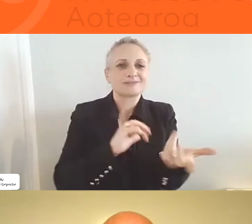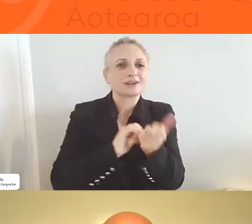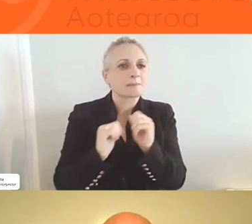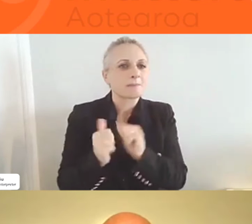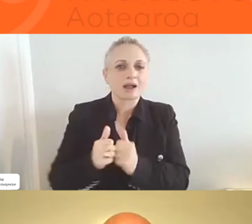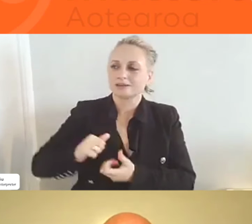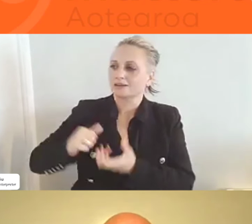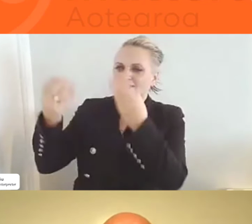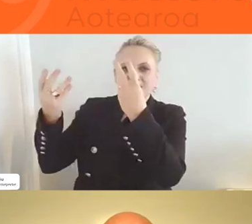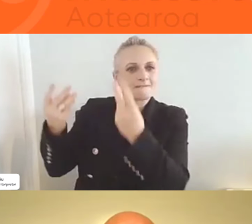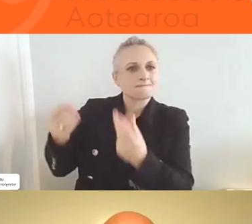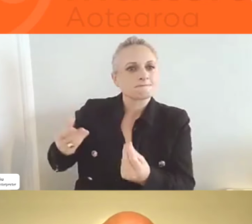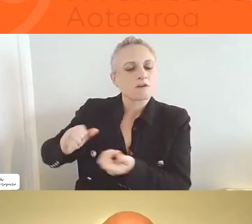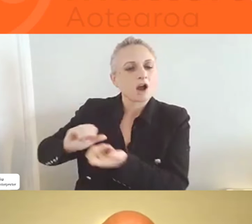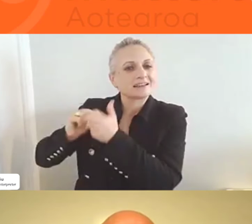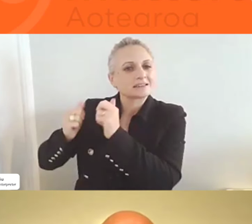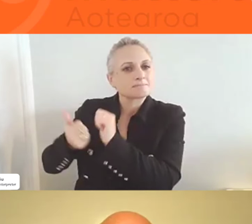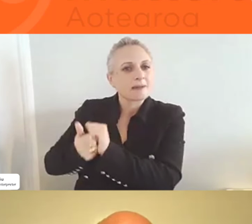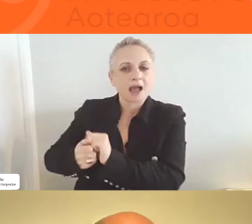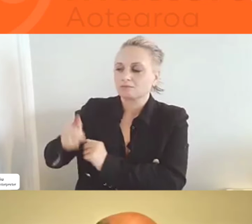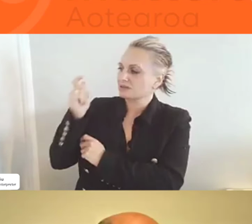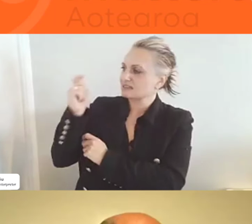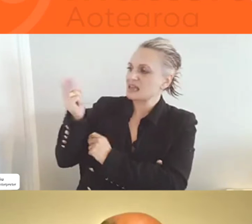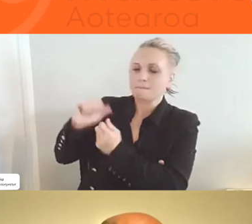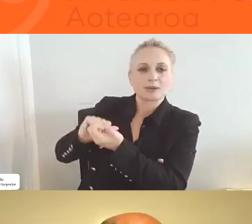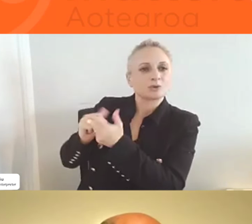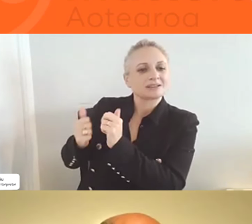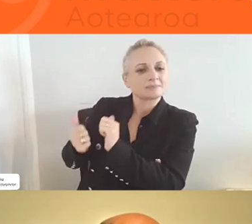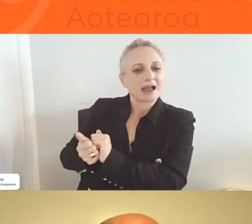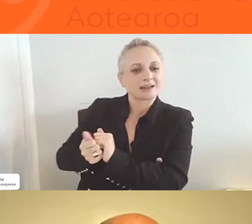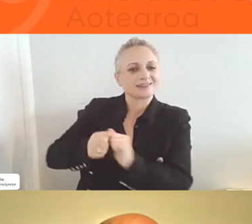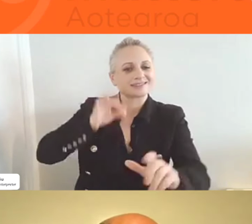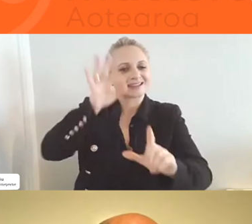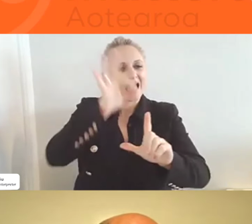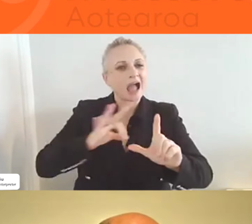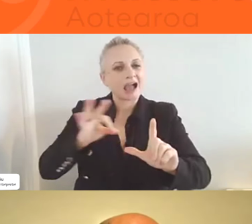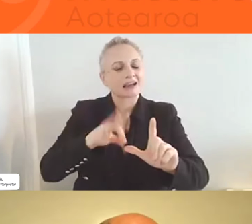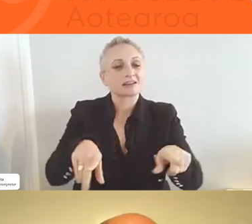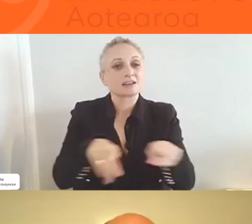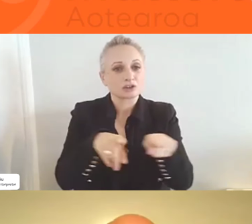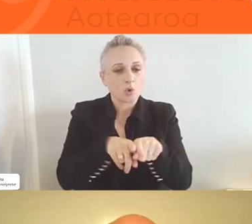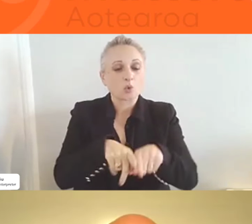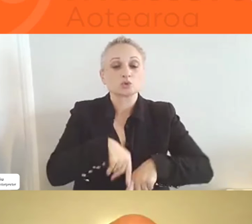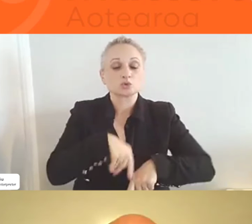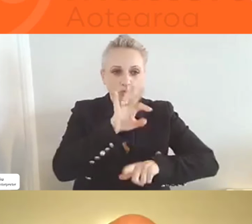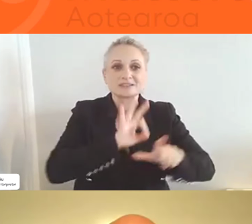partners and architectural and design partners. We believe housing,